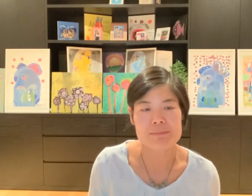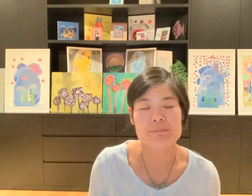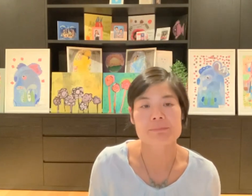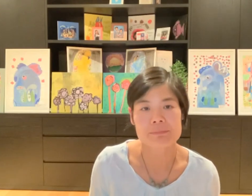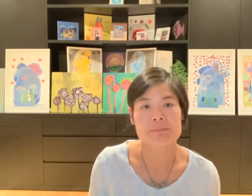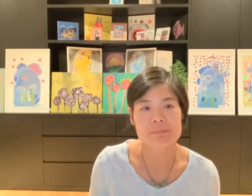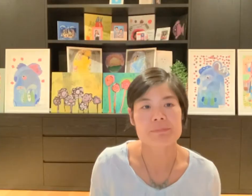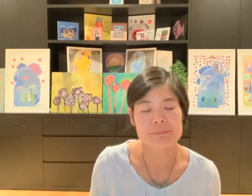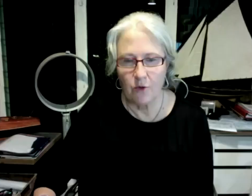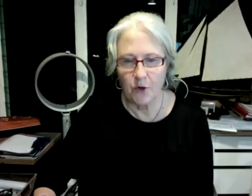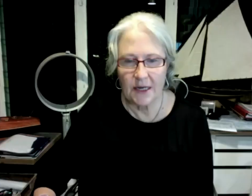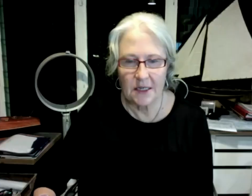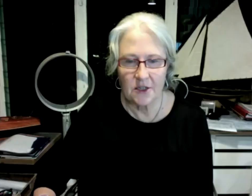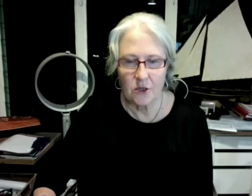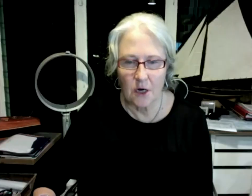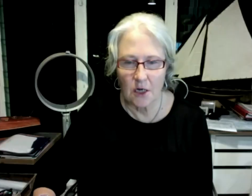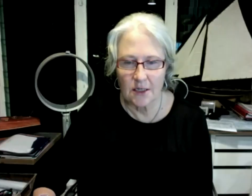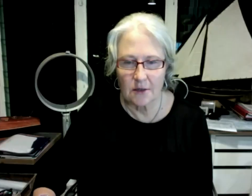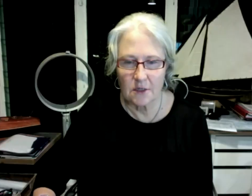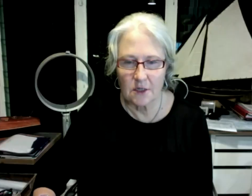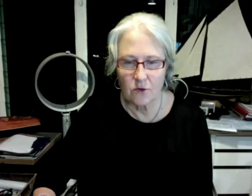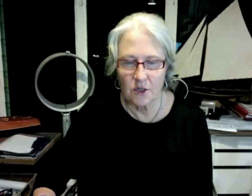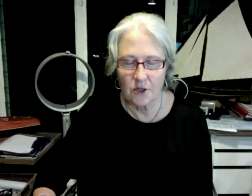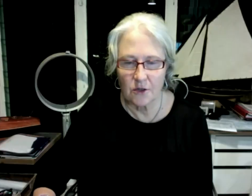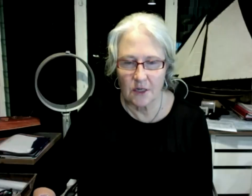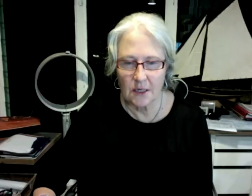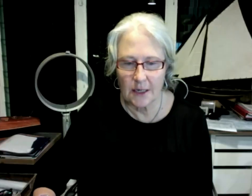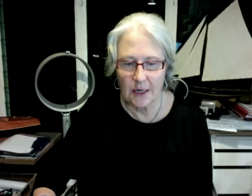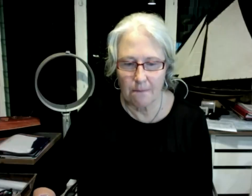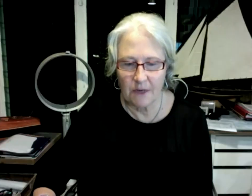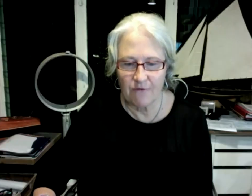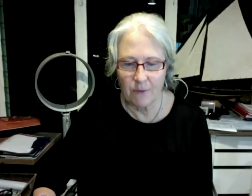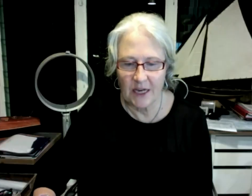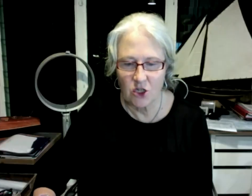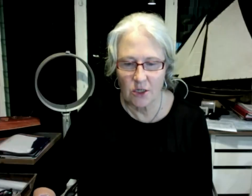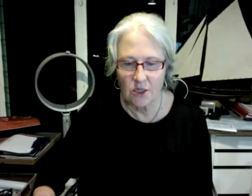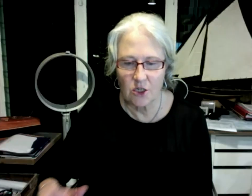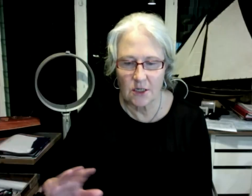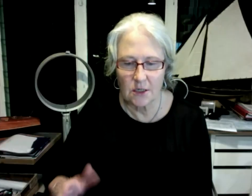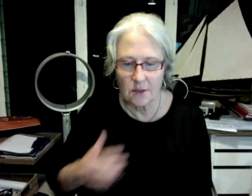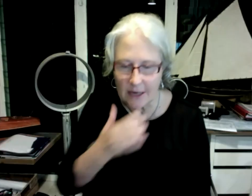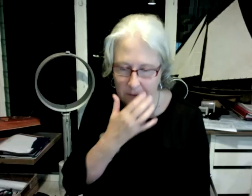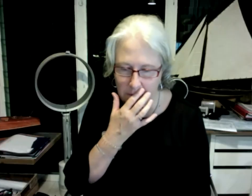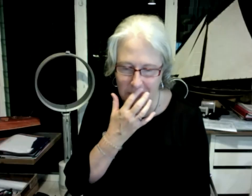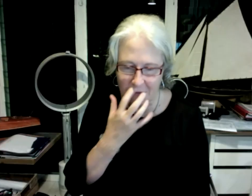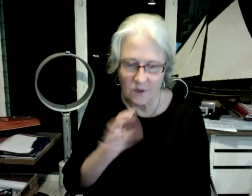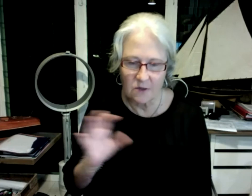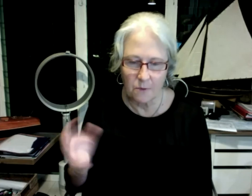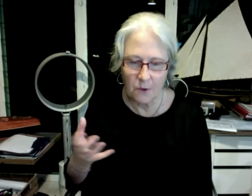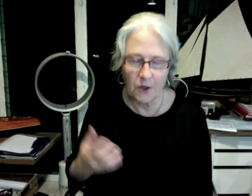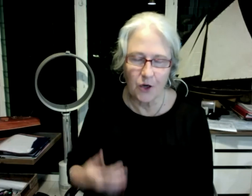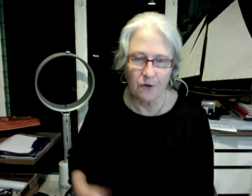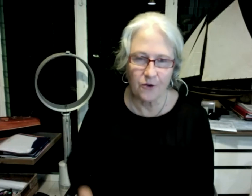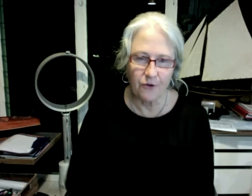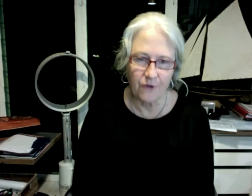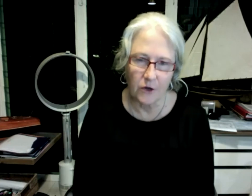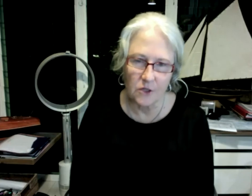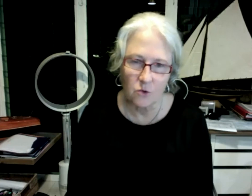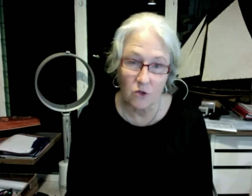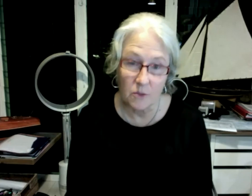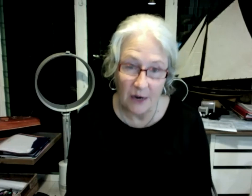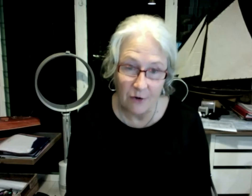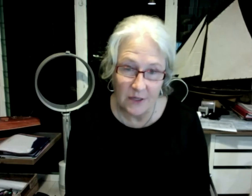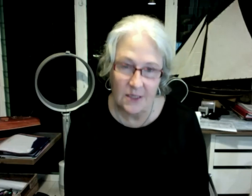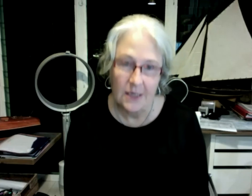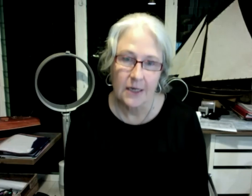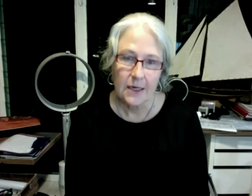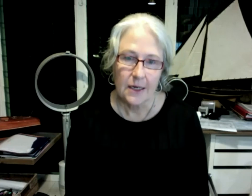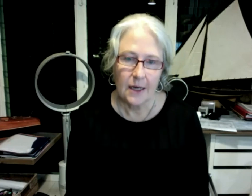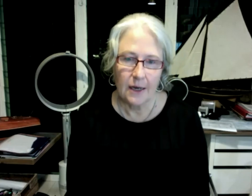We've all put links to the article and the information that was focused towards parents.